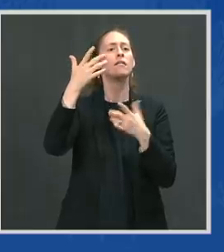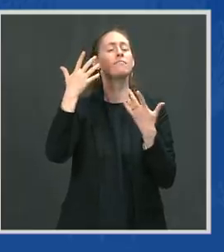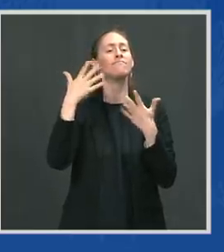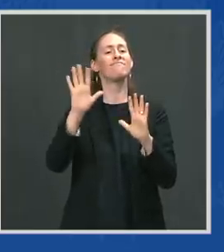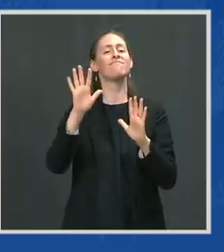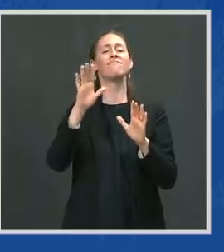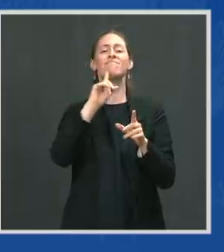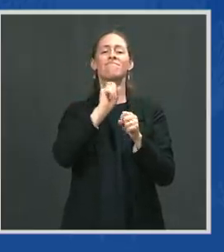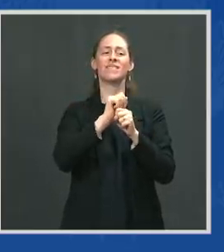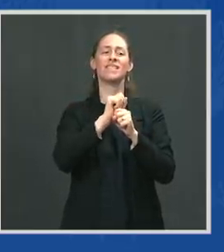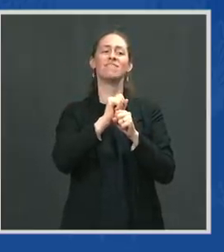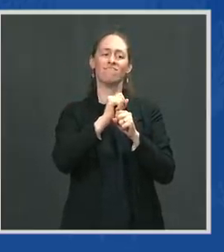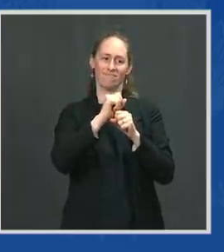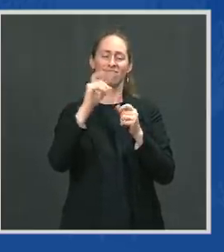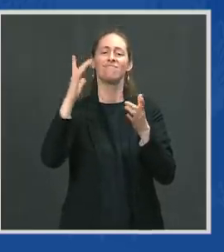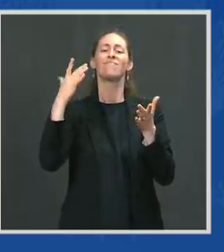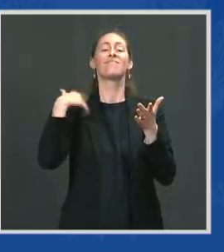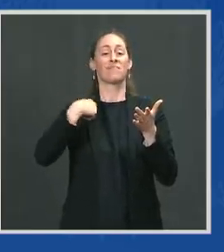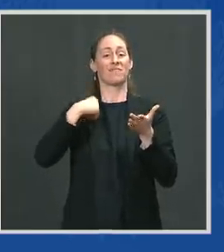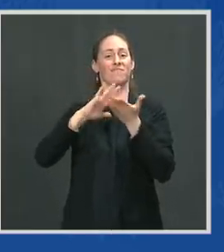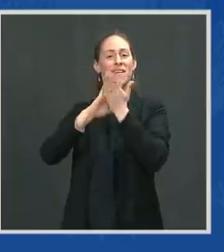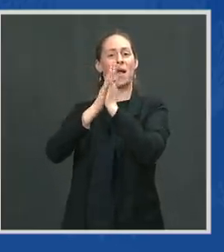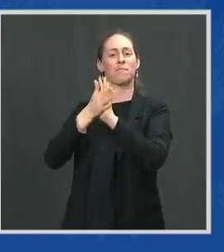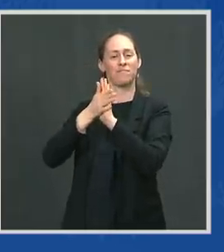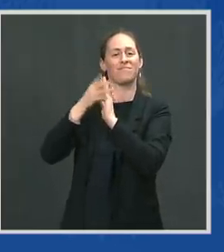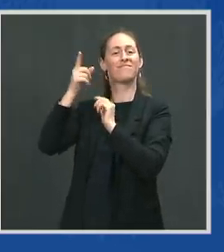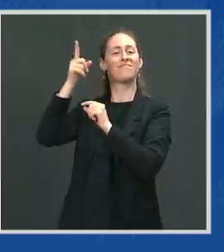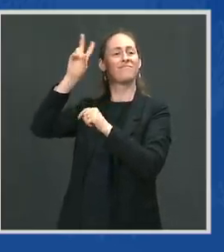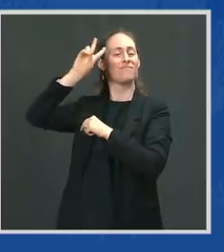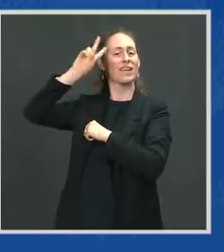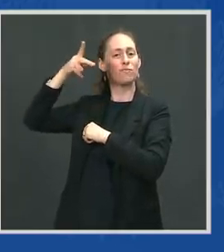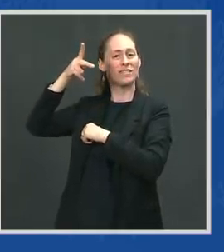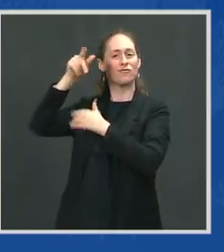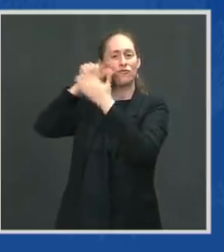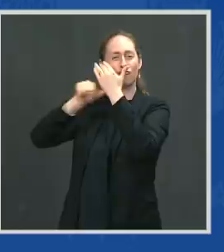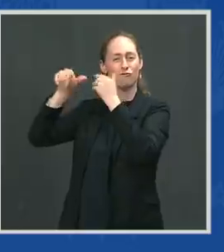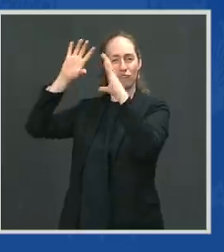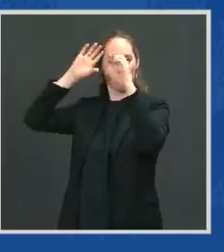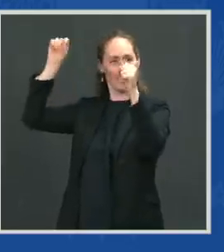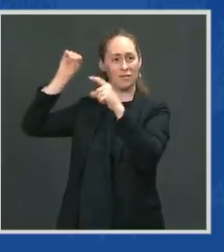President Obama and I were about to swear -- President Obama asked me to travel to Afghanistan